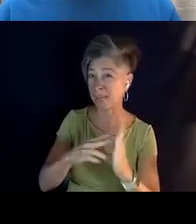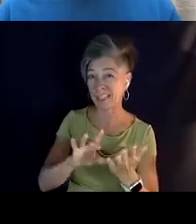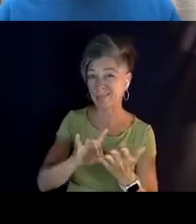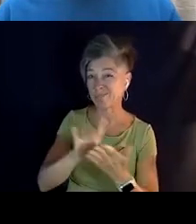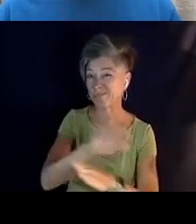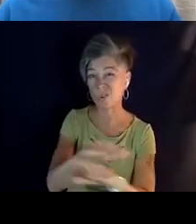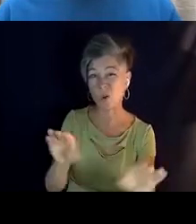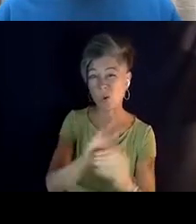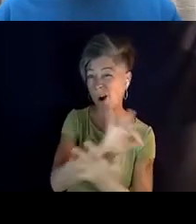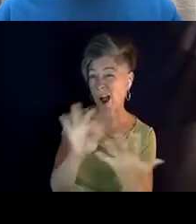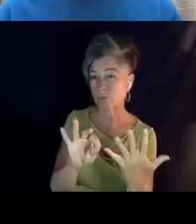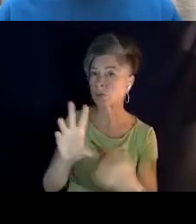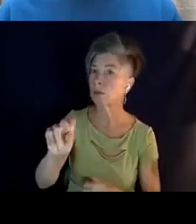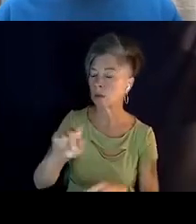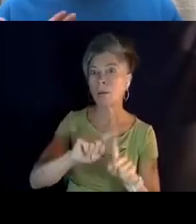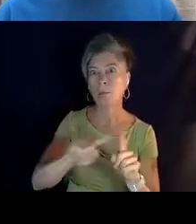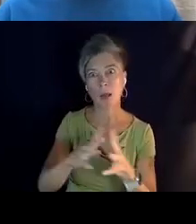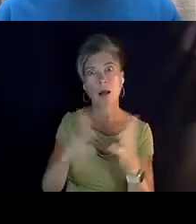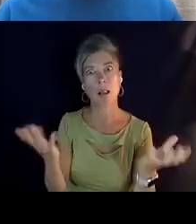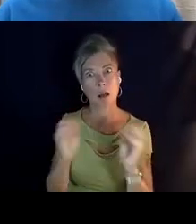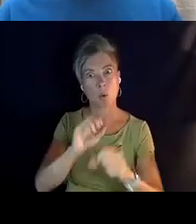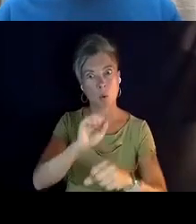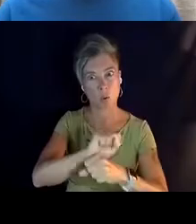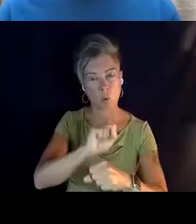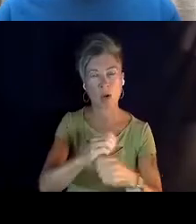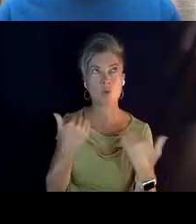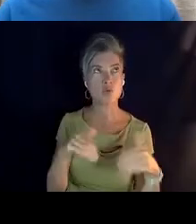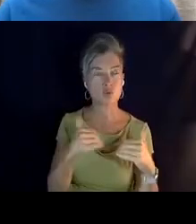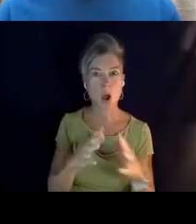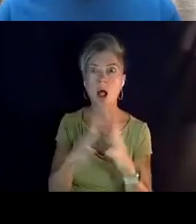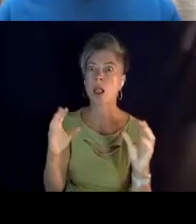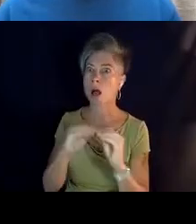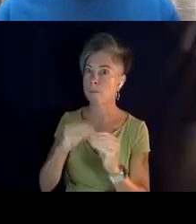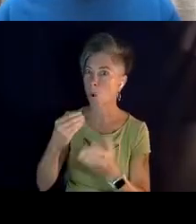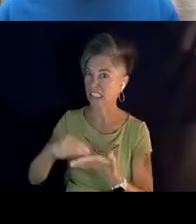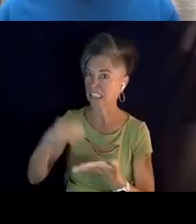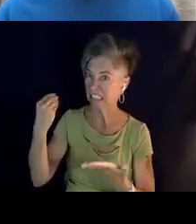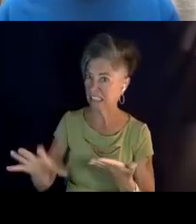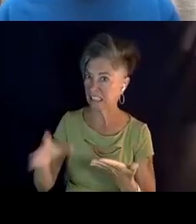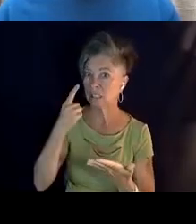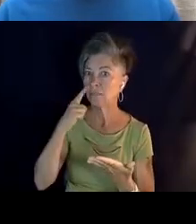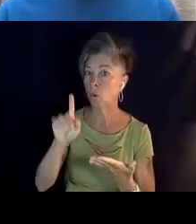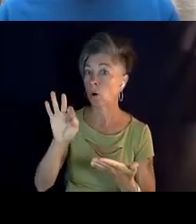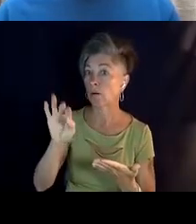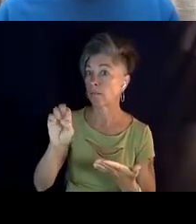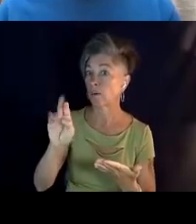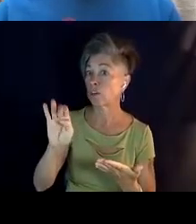a lot more blood, sweat, tears and money that goes into the fertility process, so for people to be aware of that as well.